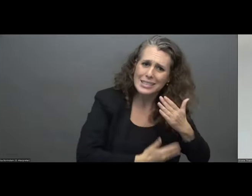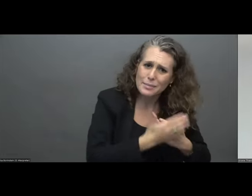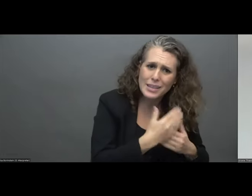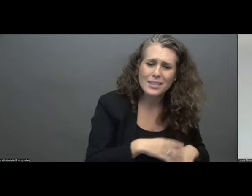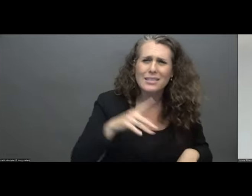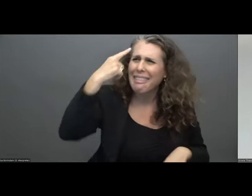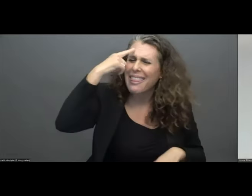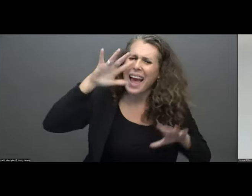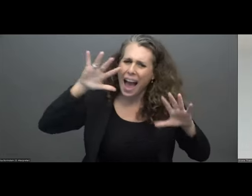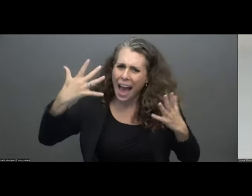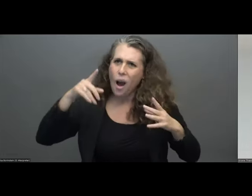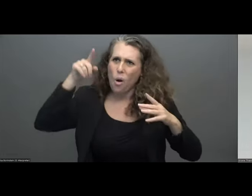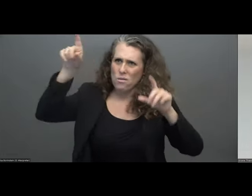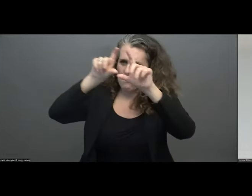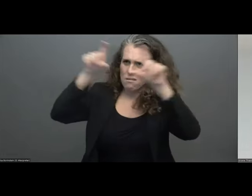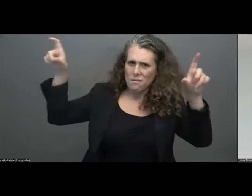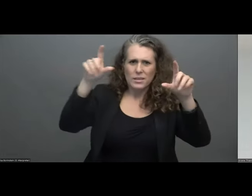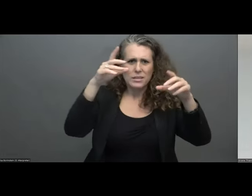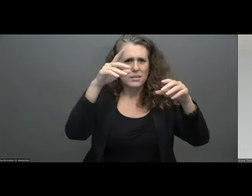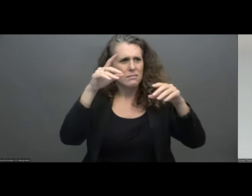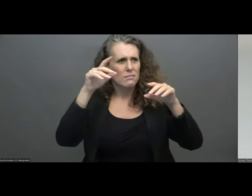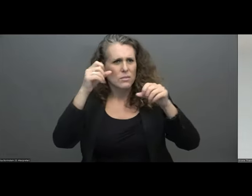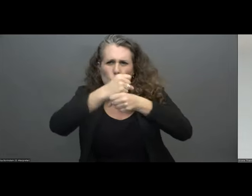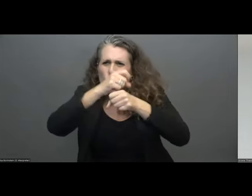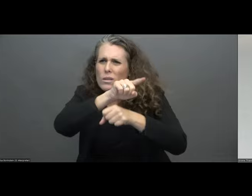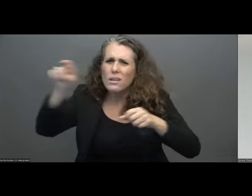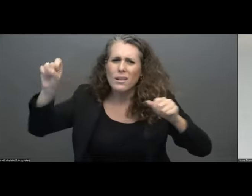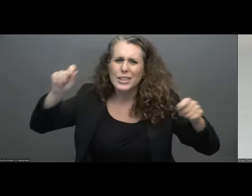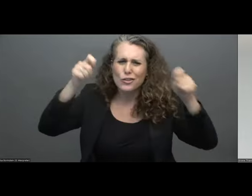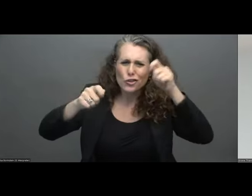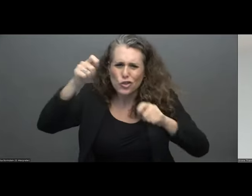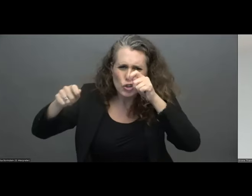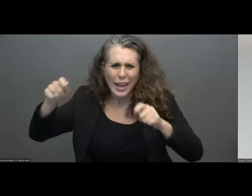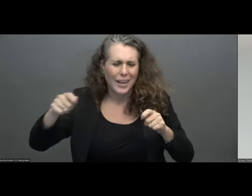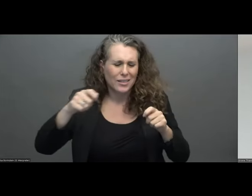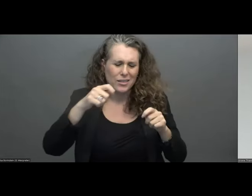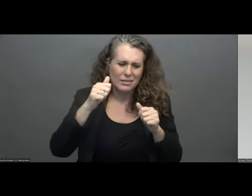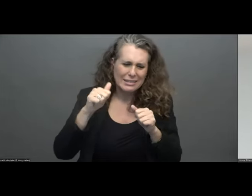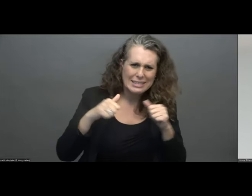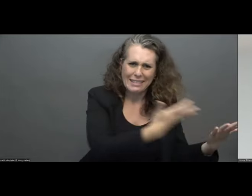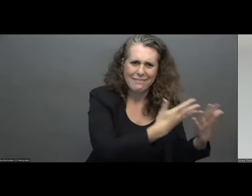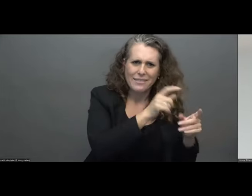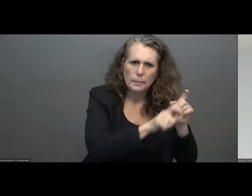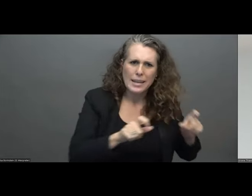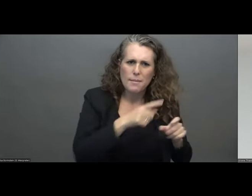disposal to less. 16:12:56 And 16:12:56 love is your 16:13:08 present question.